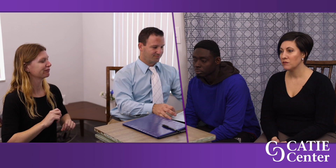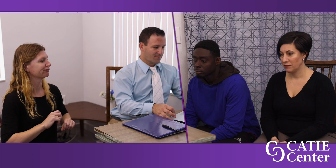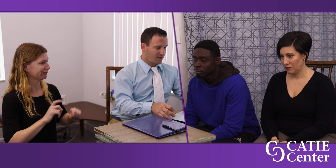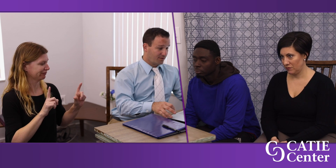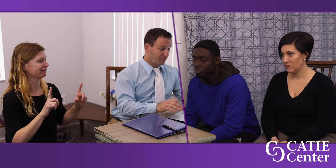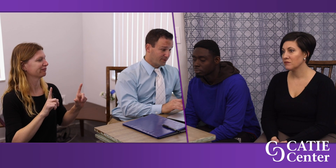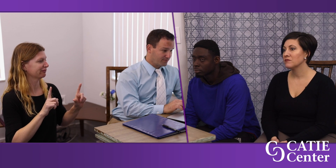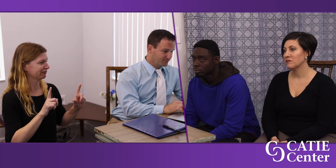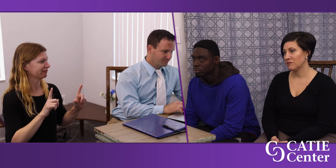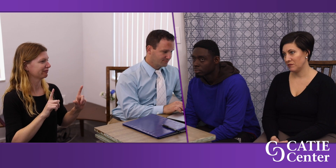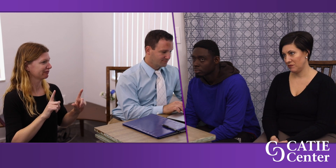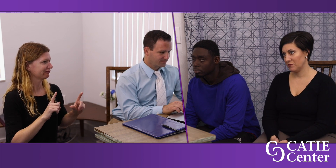There we go.